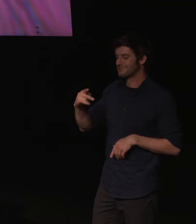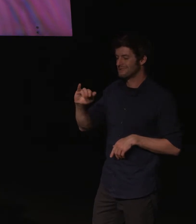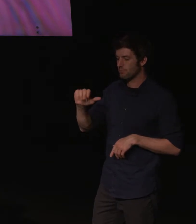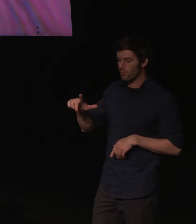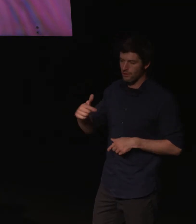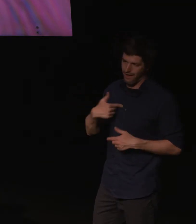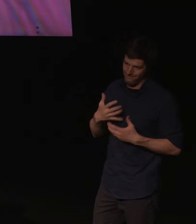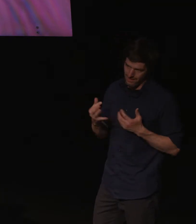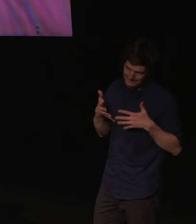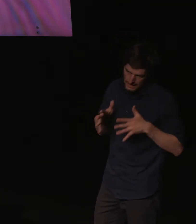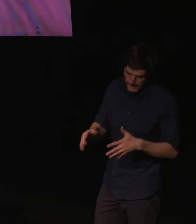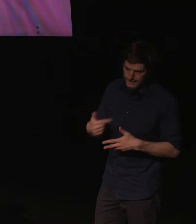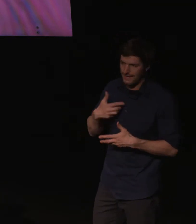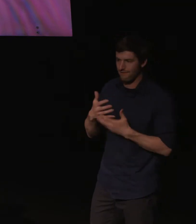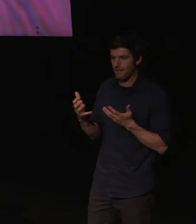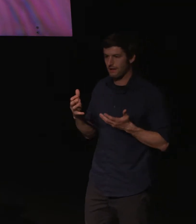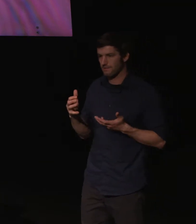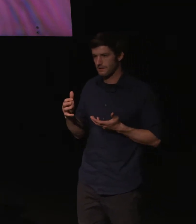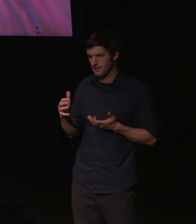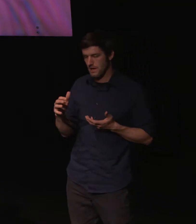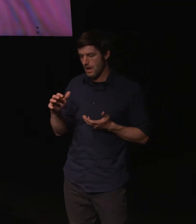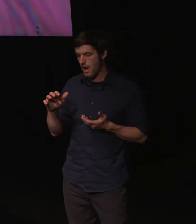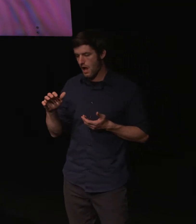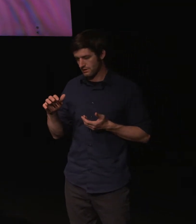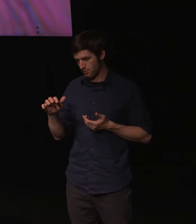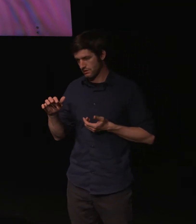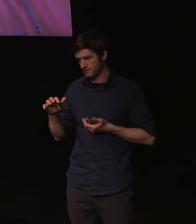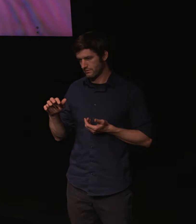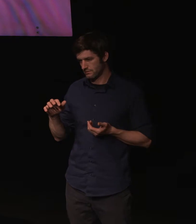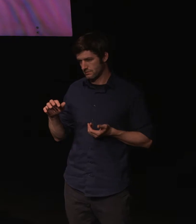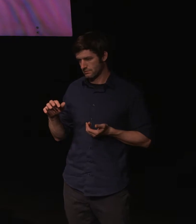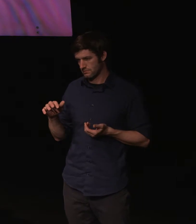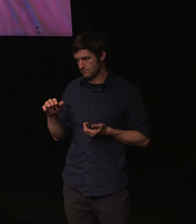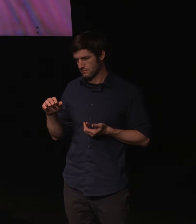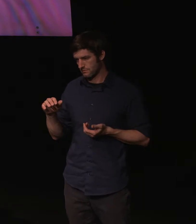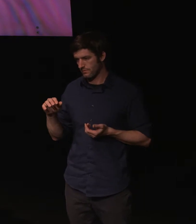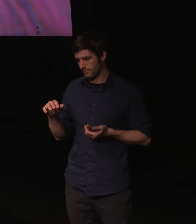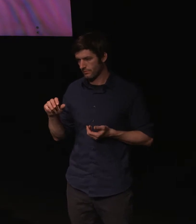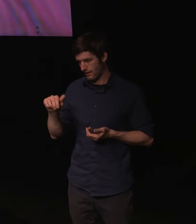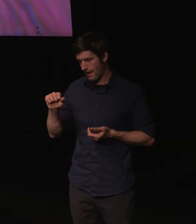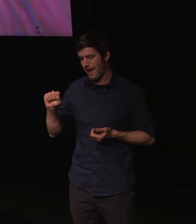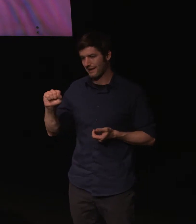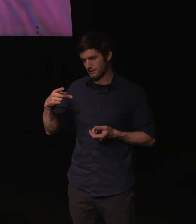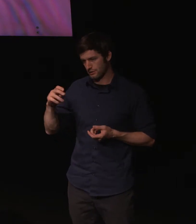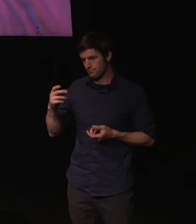I have Asperger's syndrome. Many of you probably have noticed that by the fact that I'm talking the way I am.